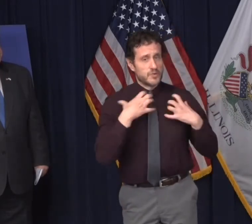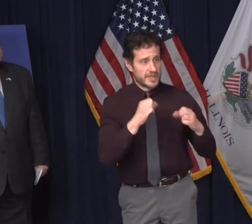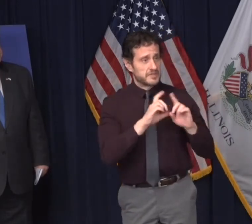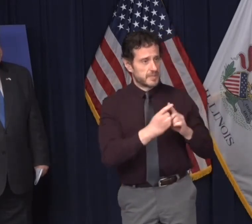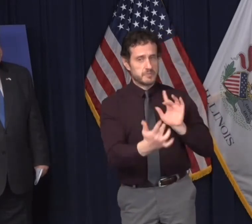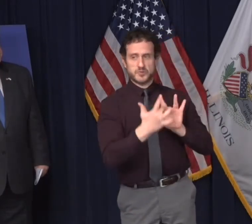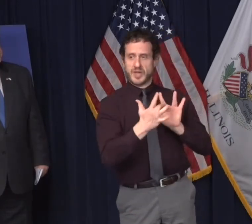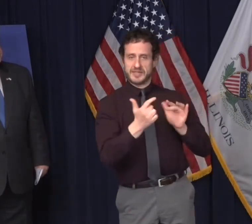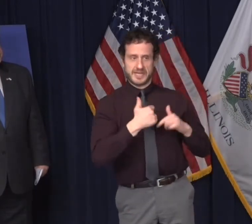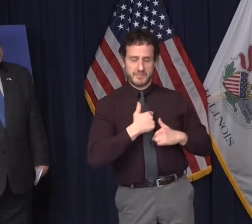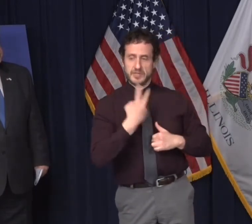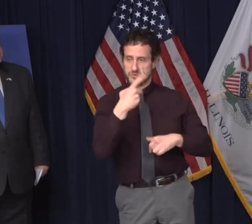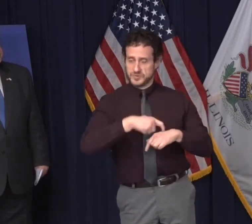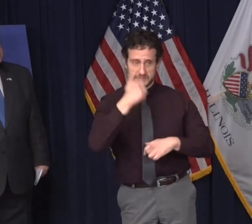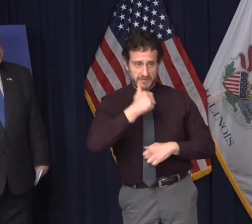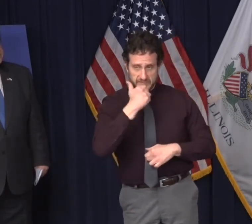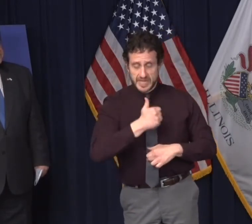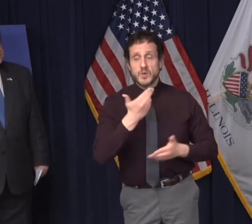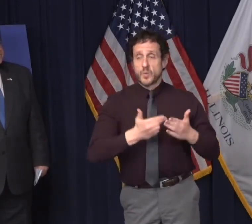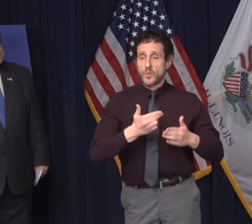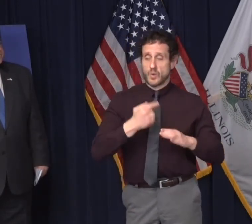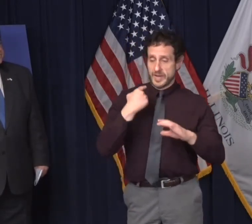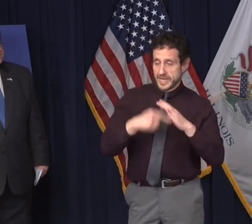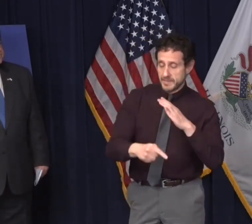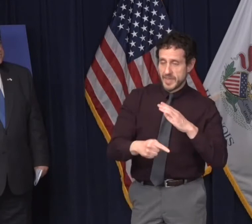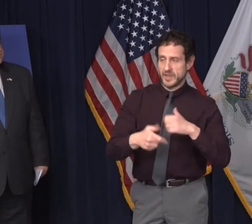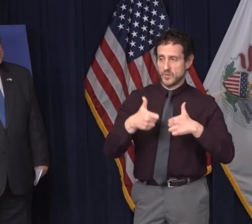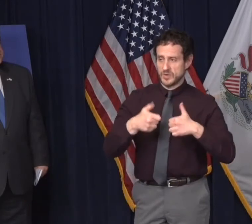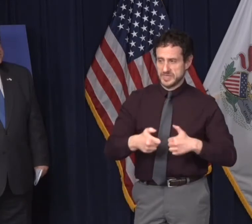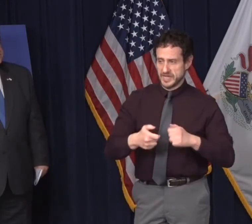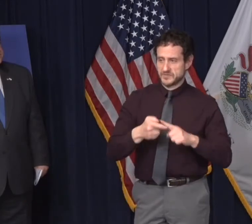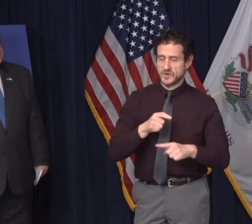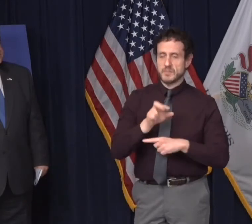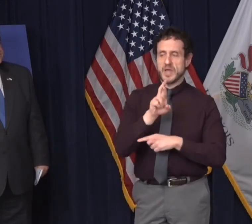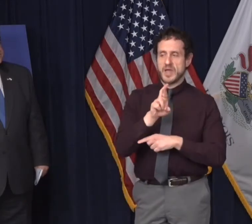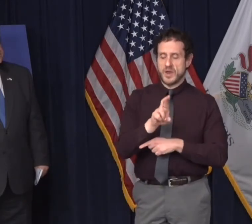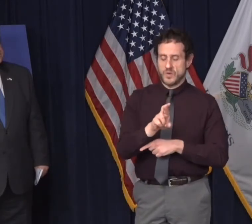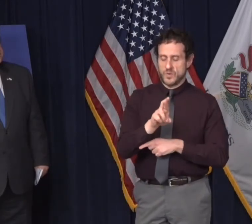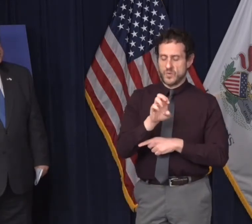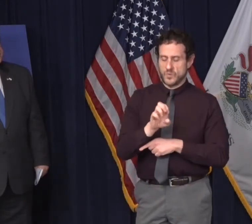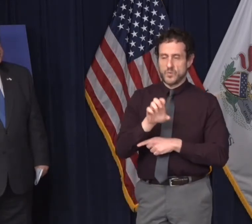BEING CONTACTED BY THE LOCAL HEALTH DEPARTMENT TWO TIMES A